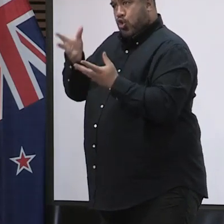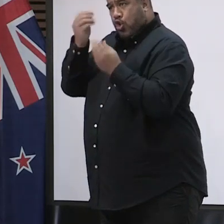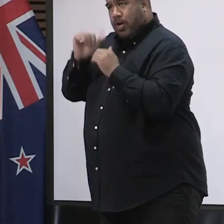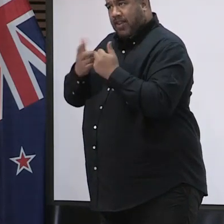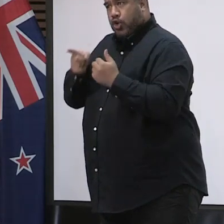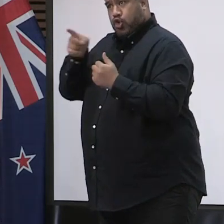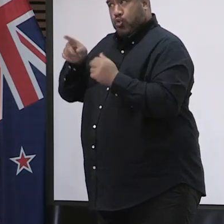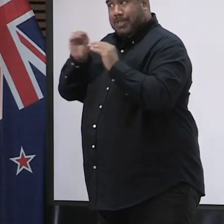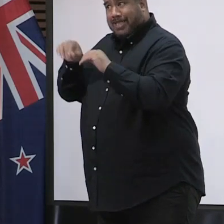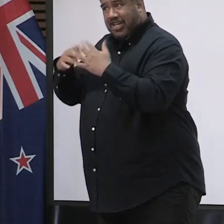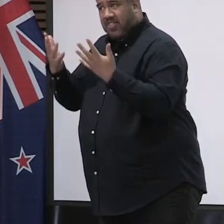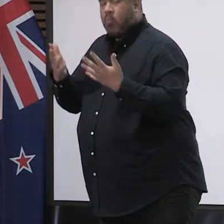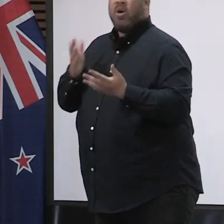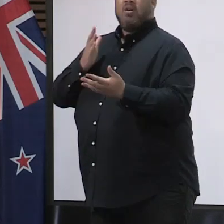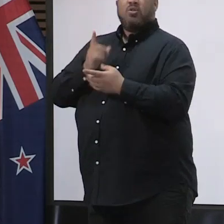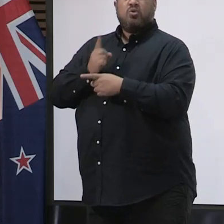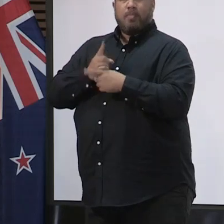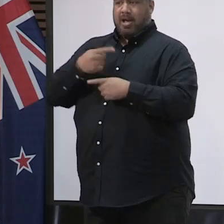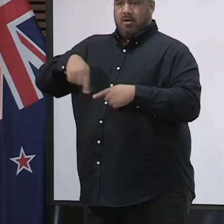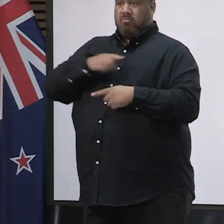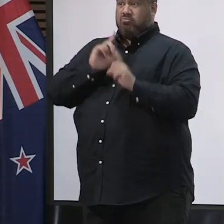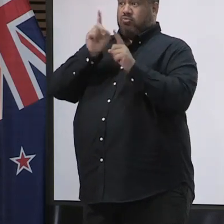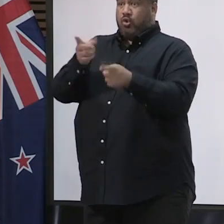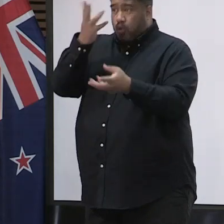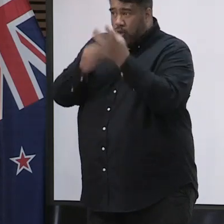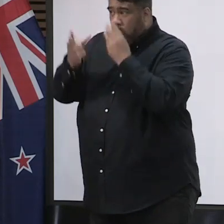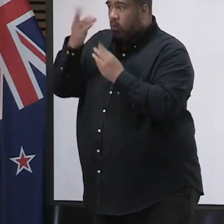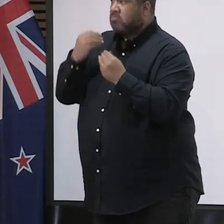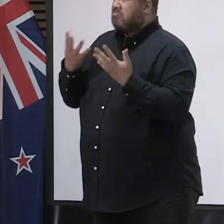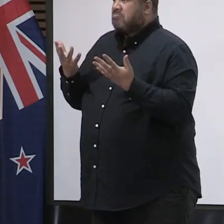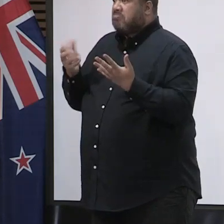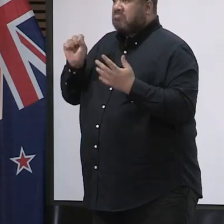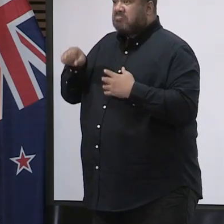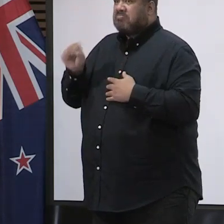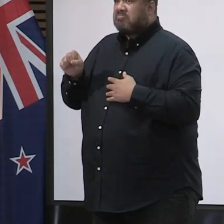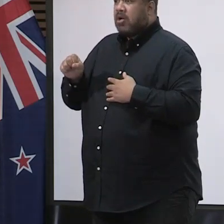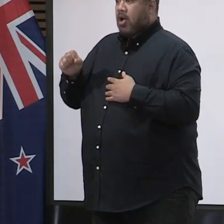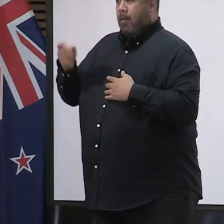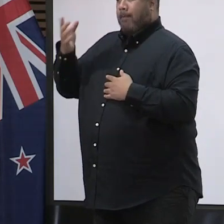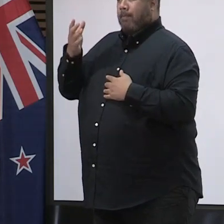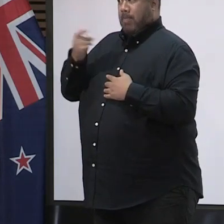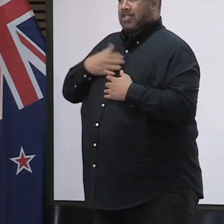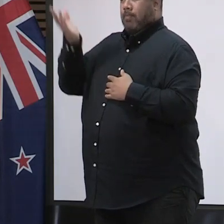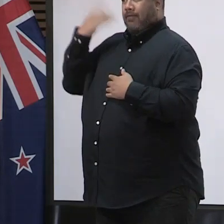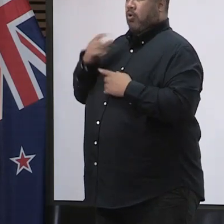sure. We go there to do our